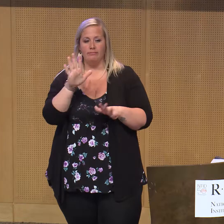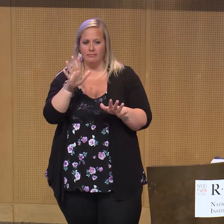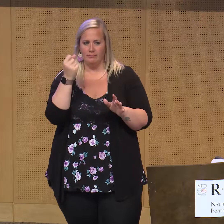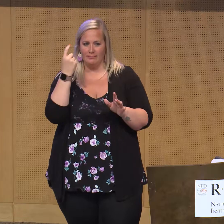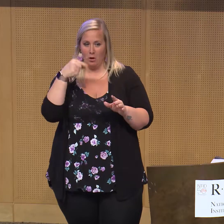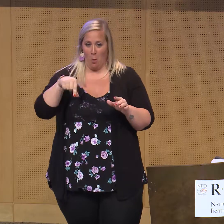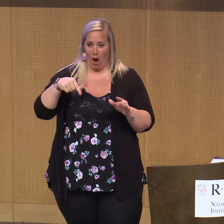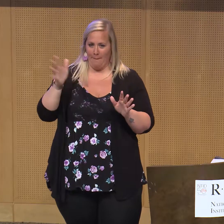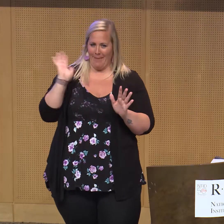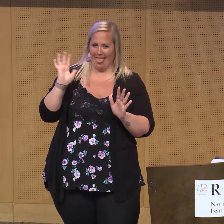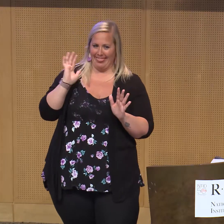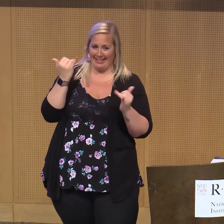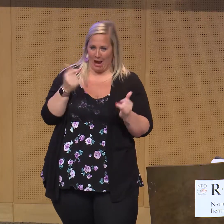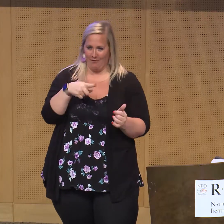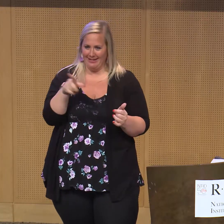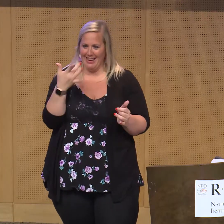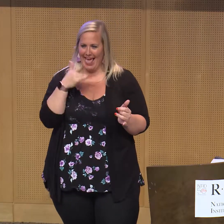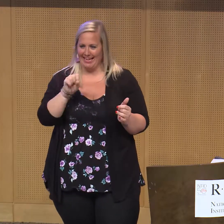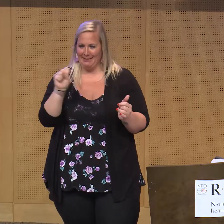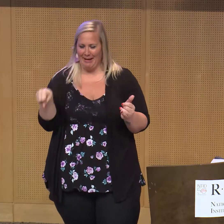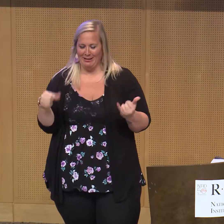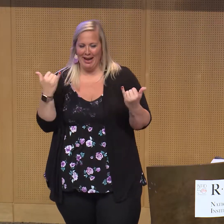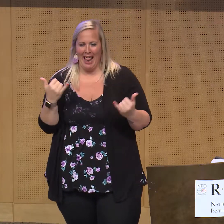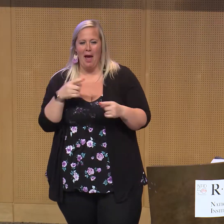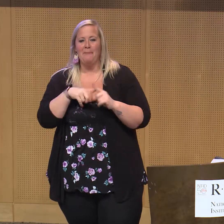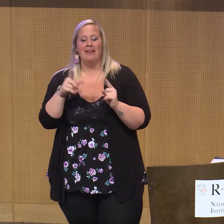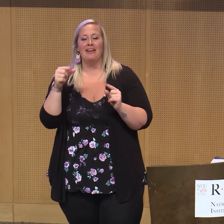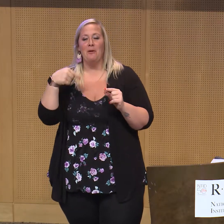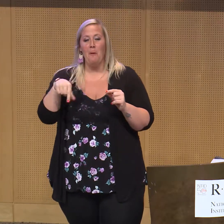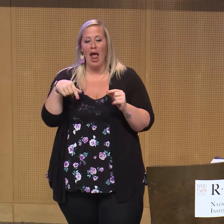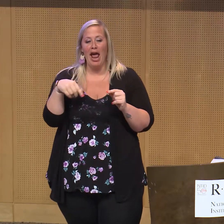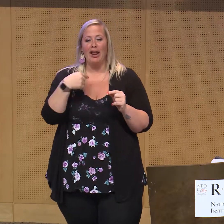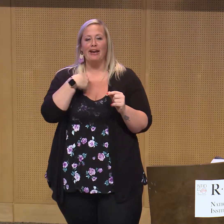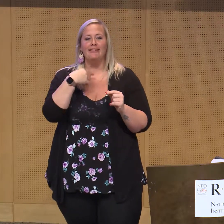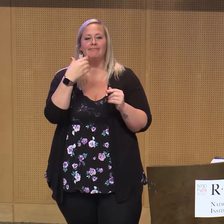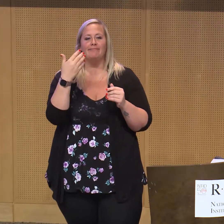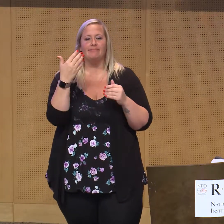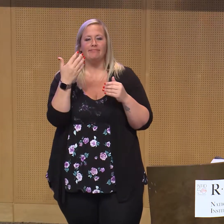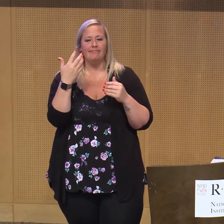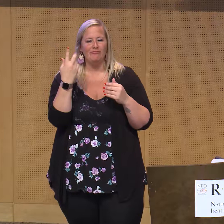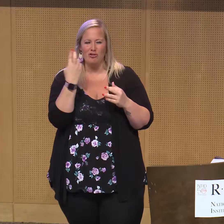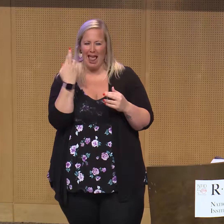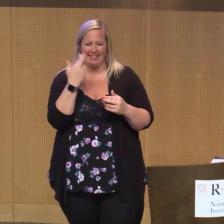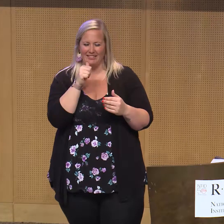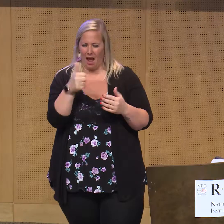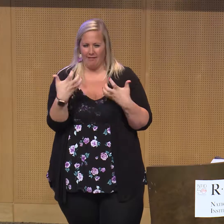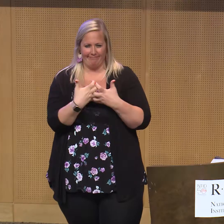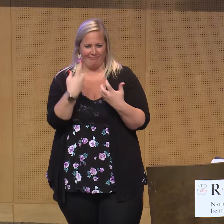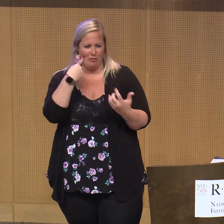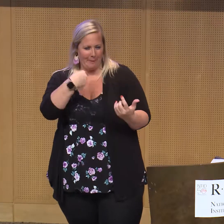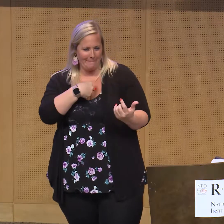I was probably two quarters into that. We had quarters back then, for those of you who don't know that. You're lucky to have semesters now,